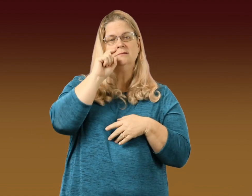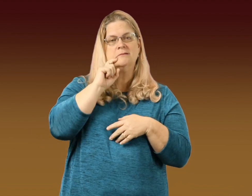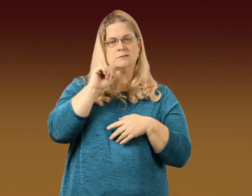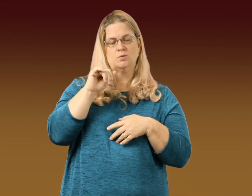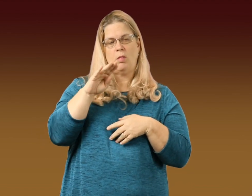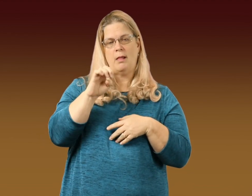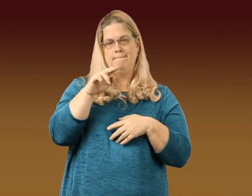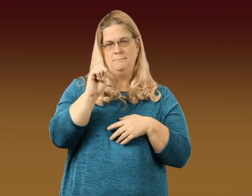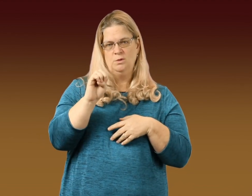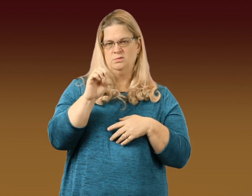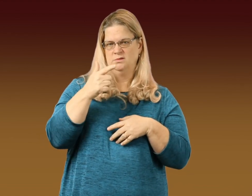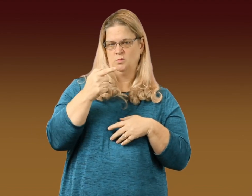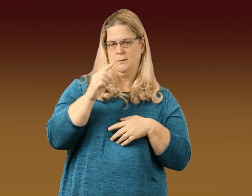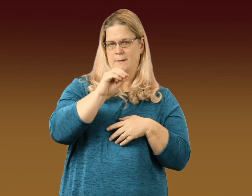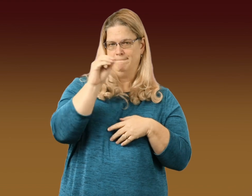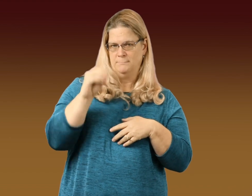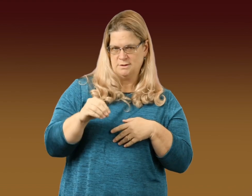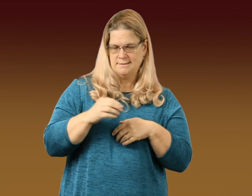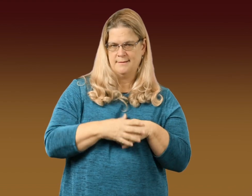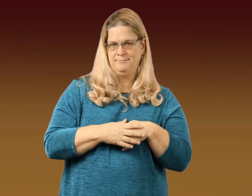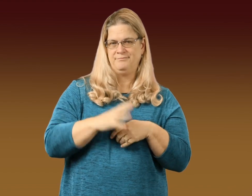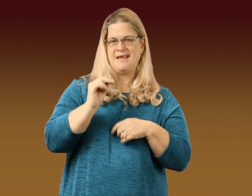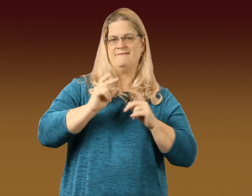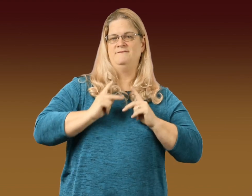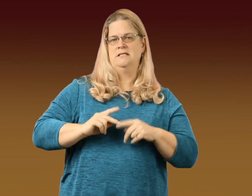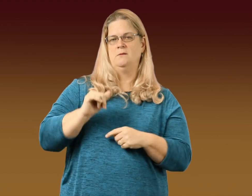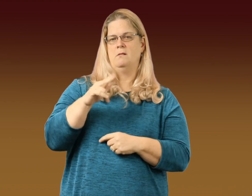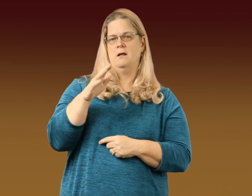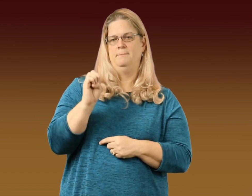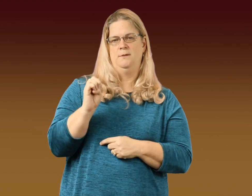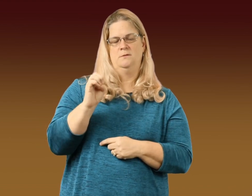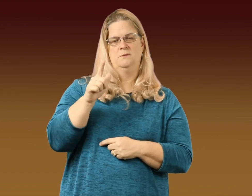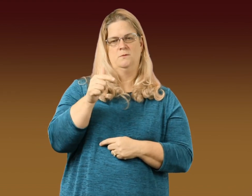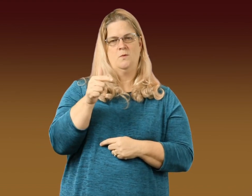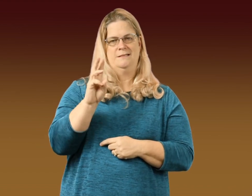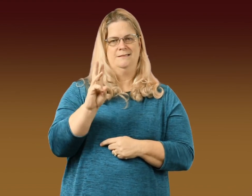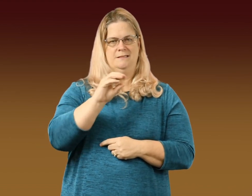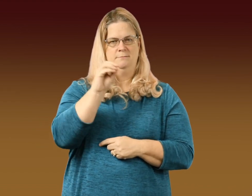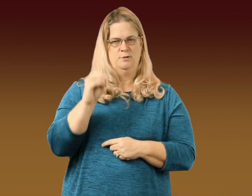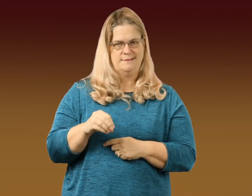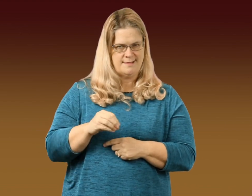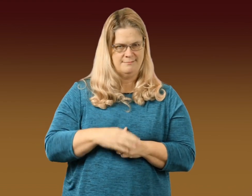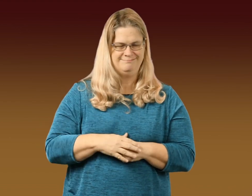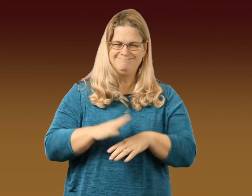sexual abuse, 21%, and physical abuse, 26%.